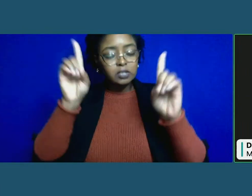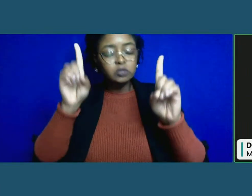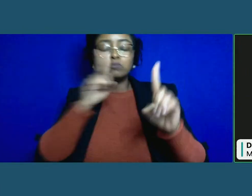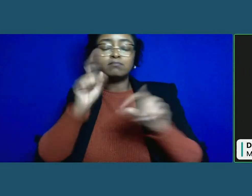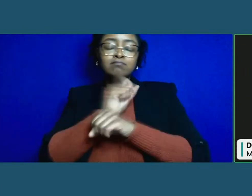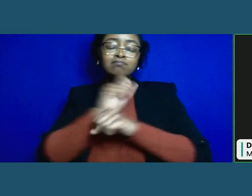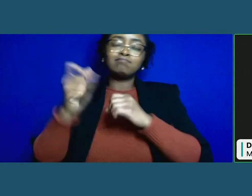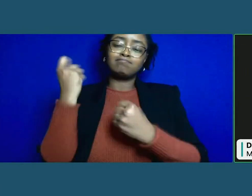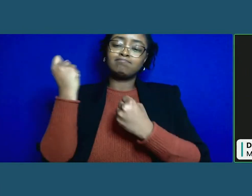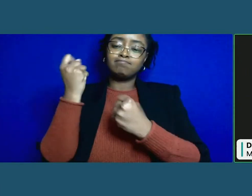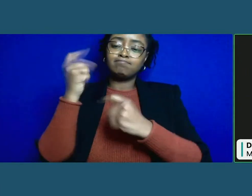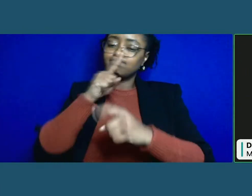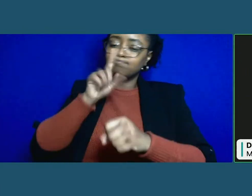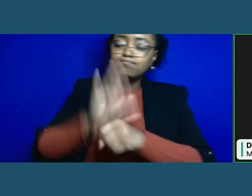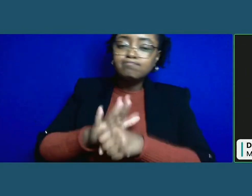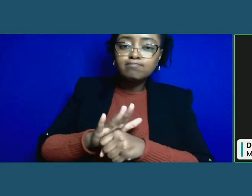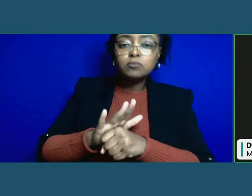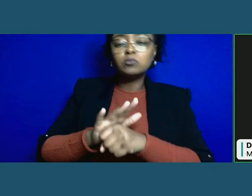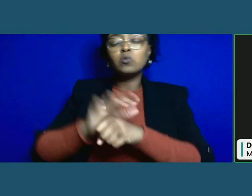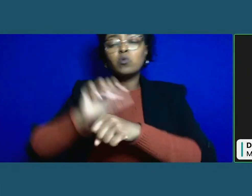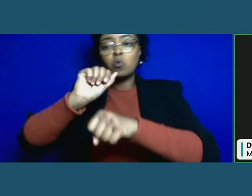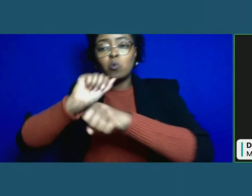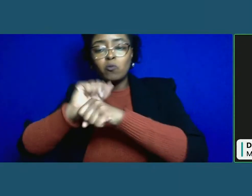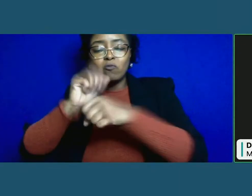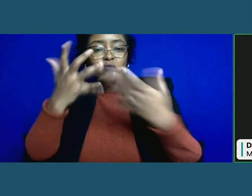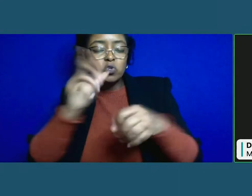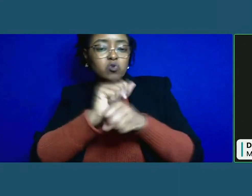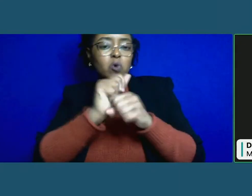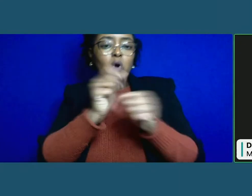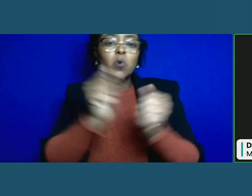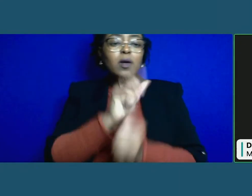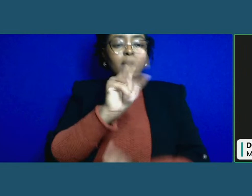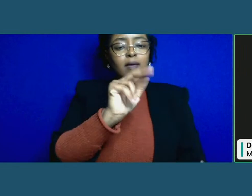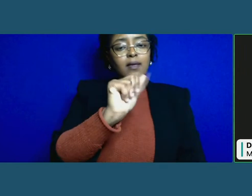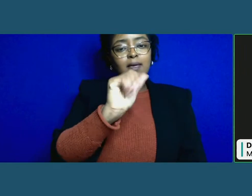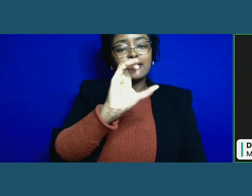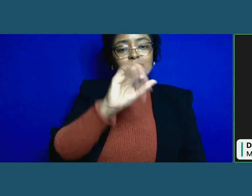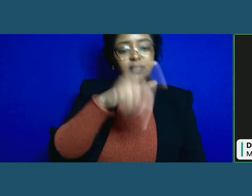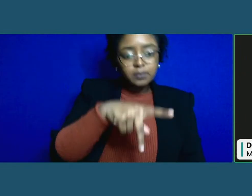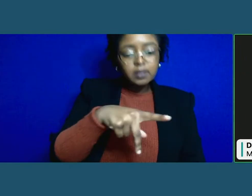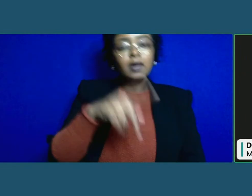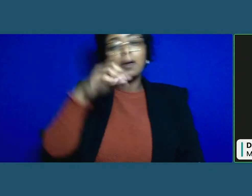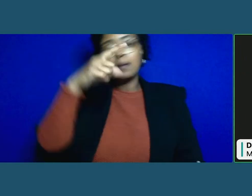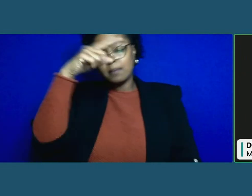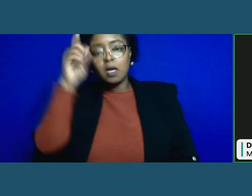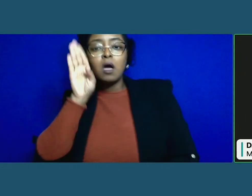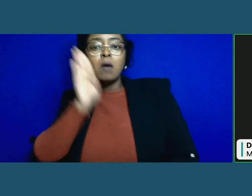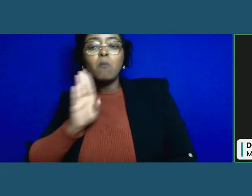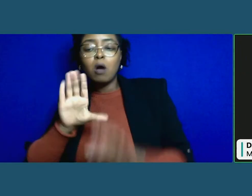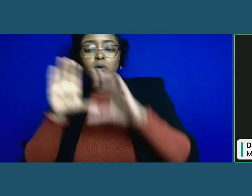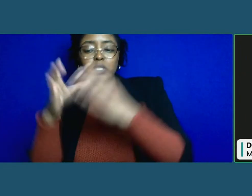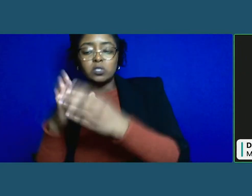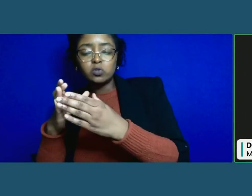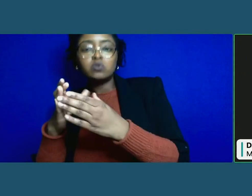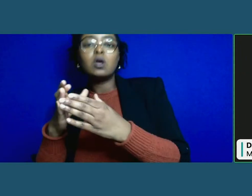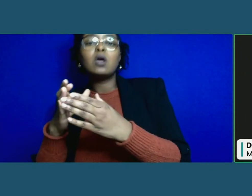alone, so the board of Education is deeply committed to our students. Being successful, have